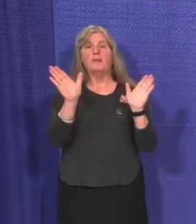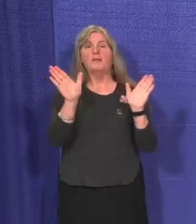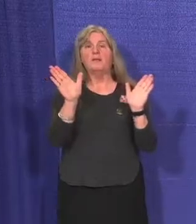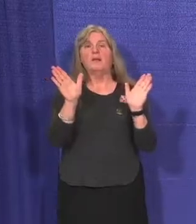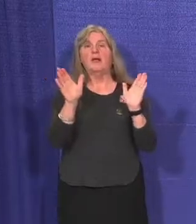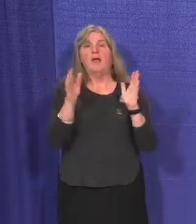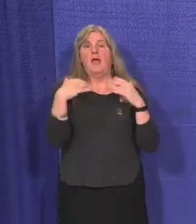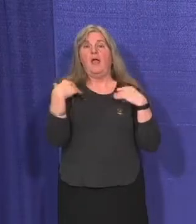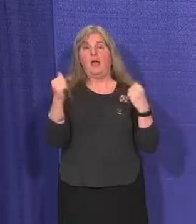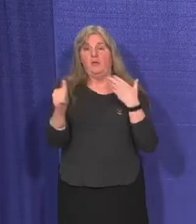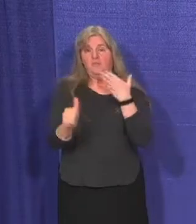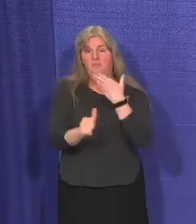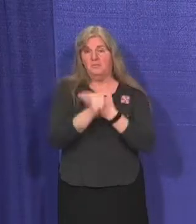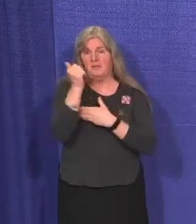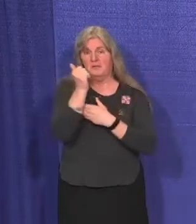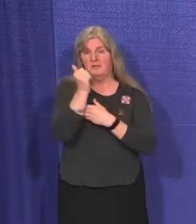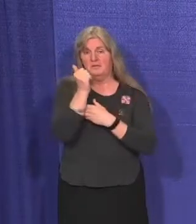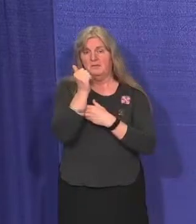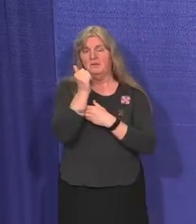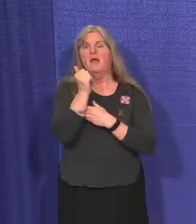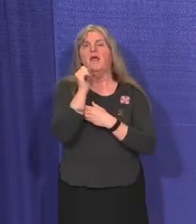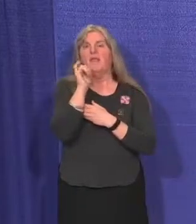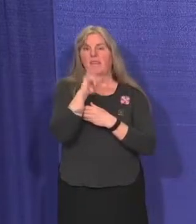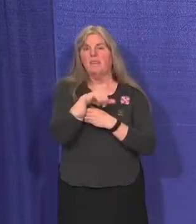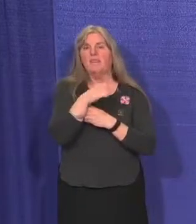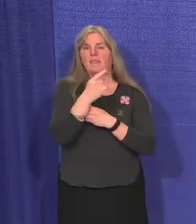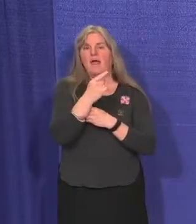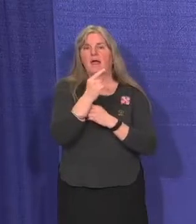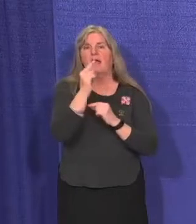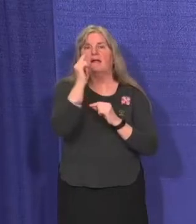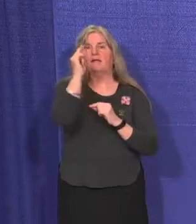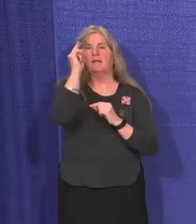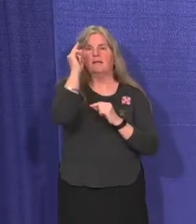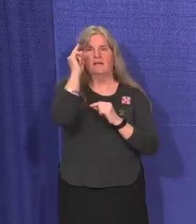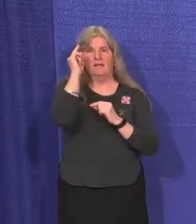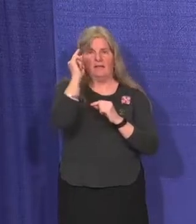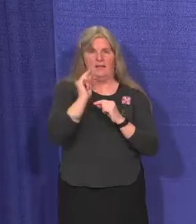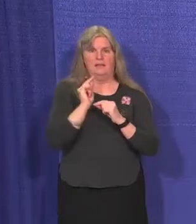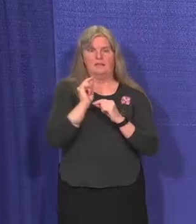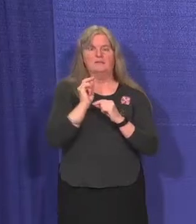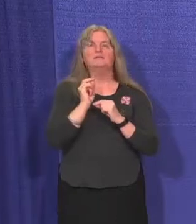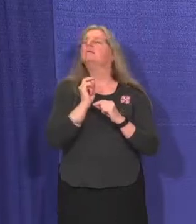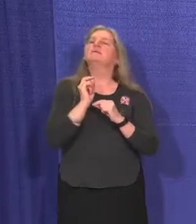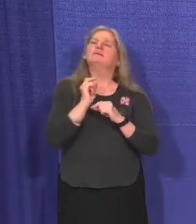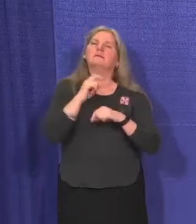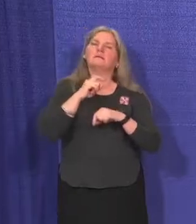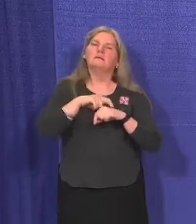public health risk and connecting with the family.